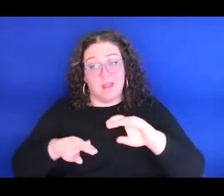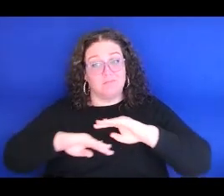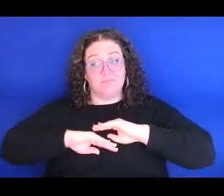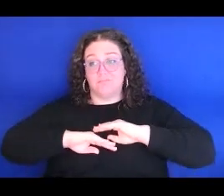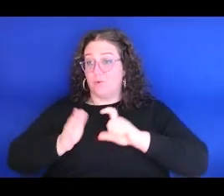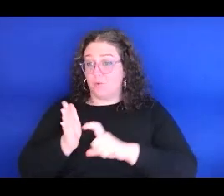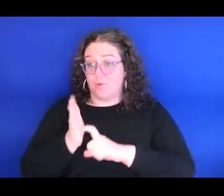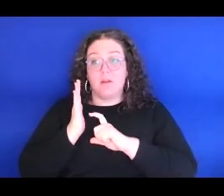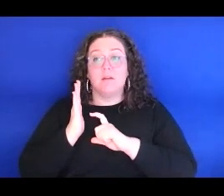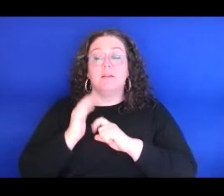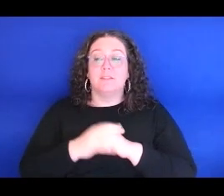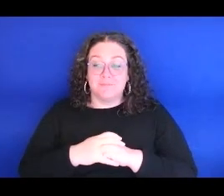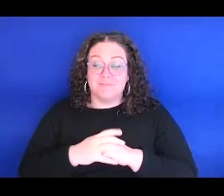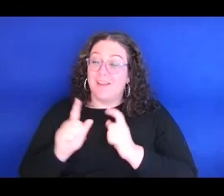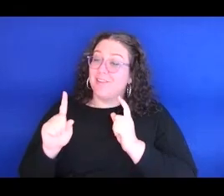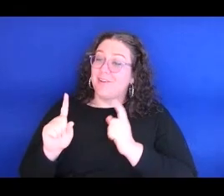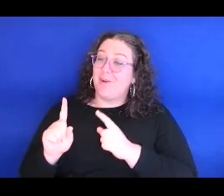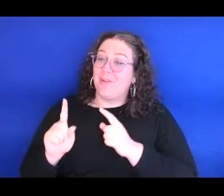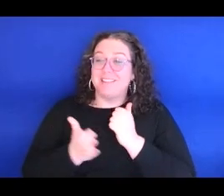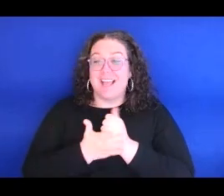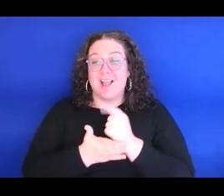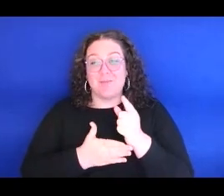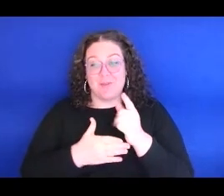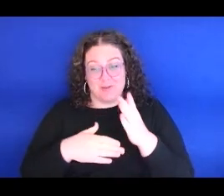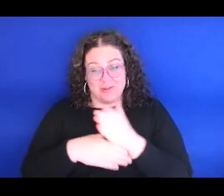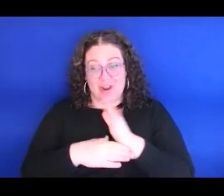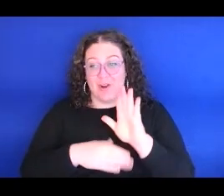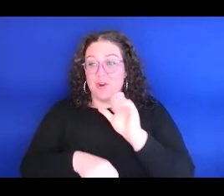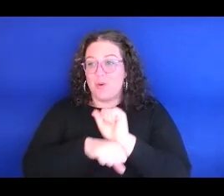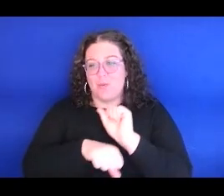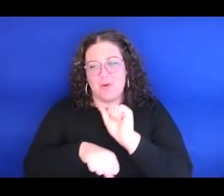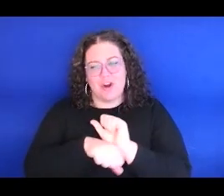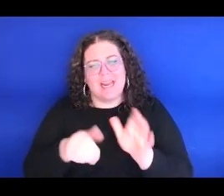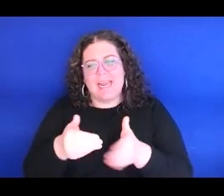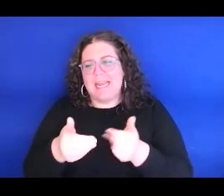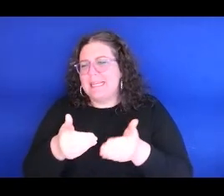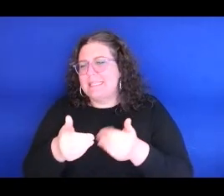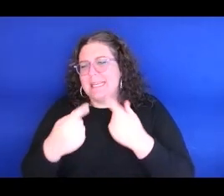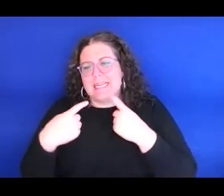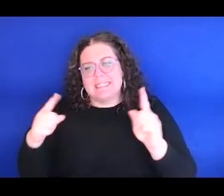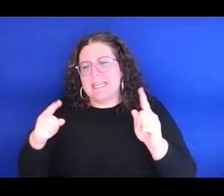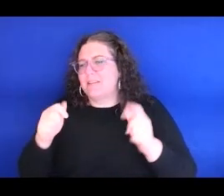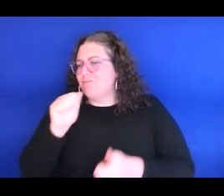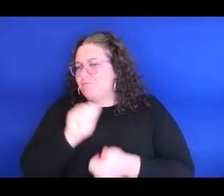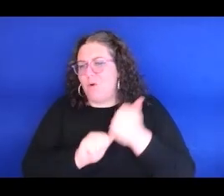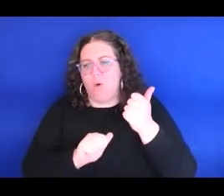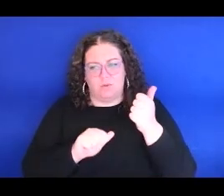The goal is to help you share your work as easily and effectively as possible.